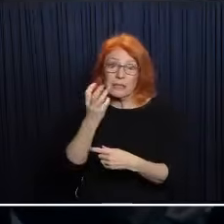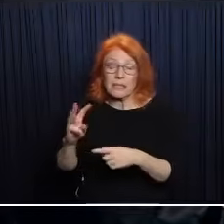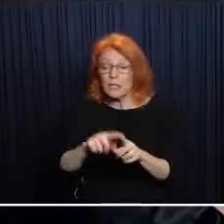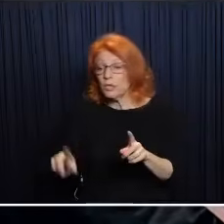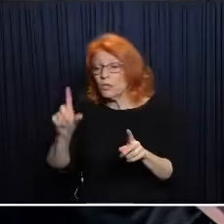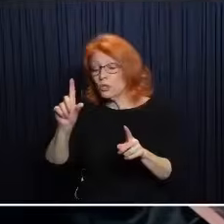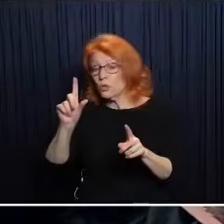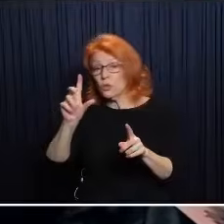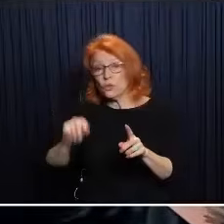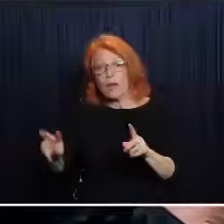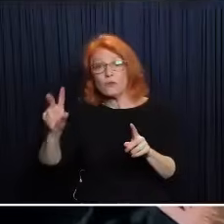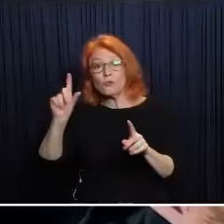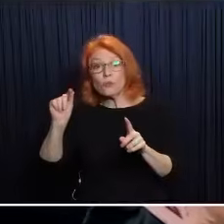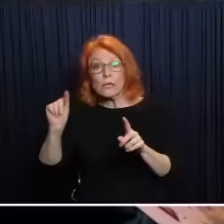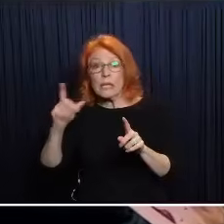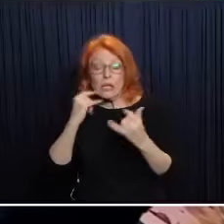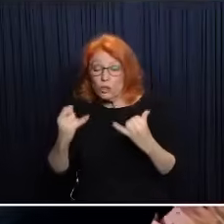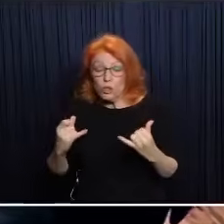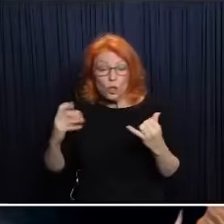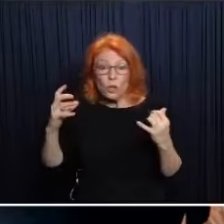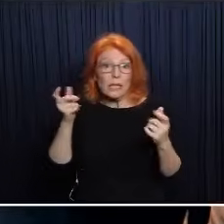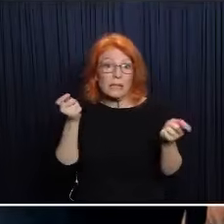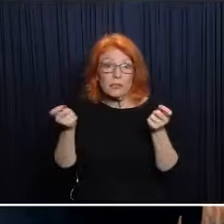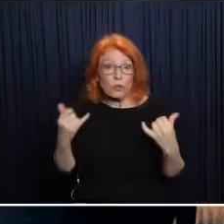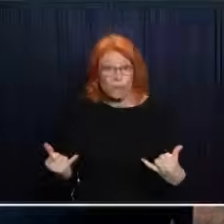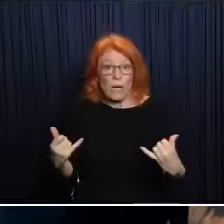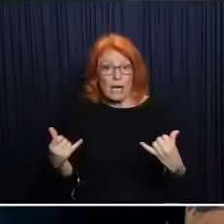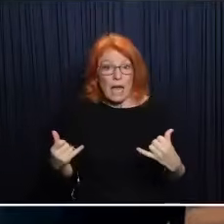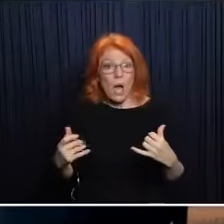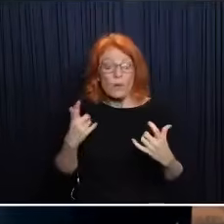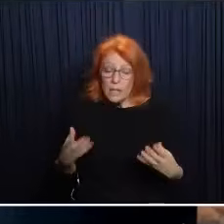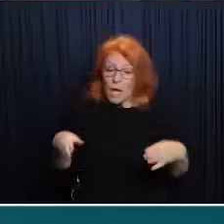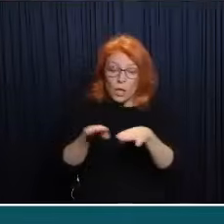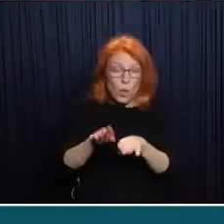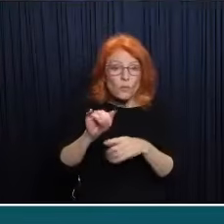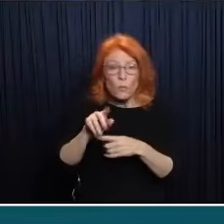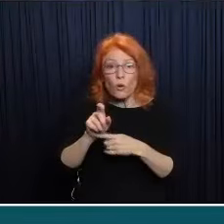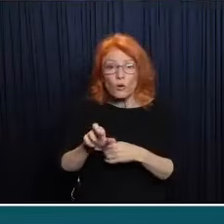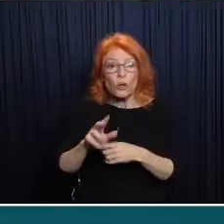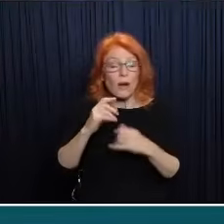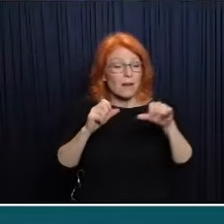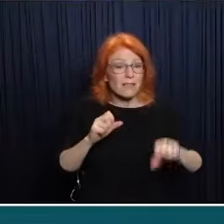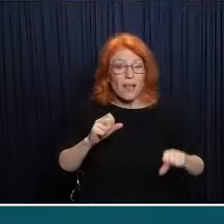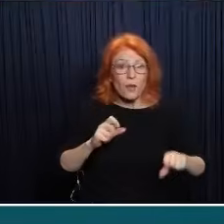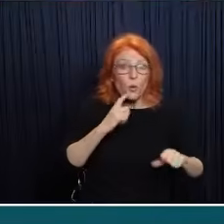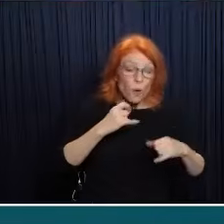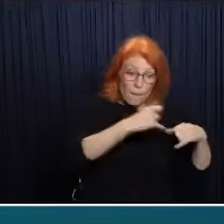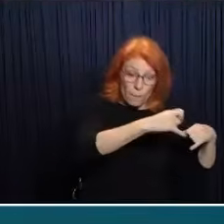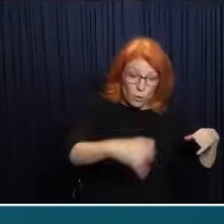I SUPPORT WHAT PRESIDENT TRUMP IS DOING ON THE BORDER AND I HAVE IN 2016-2020 AND HIS